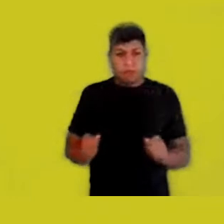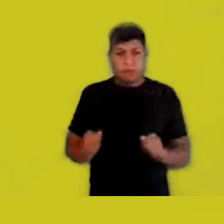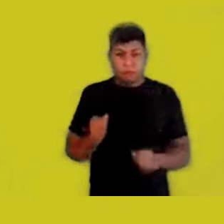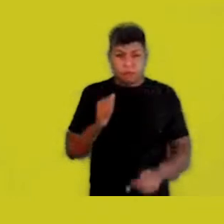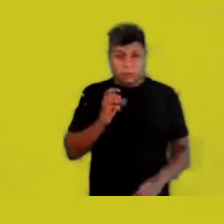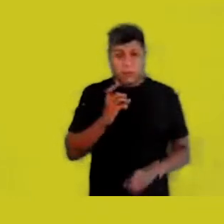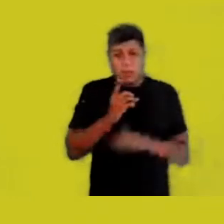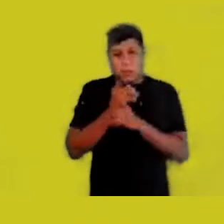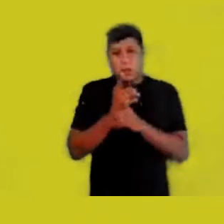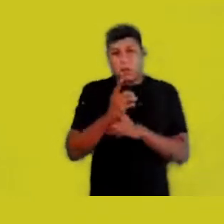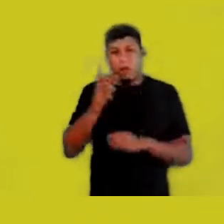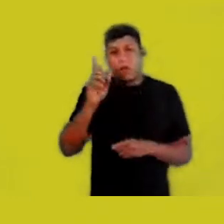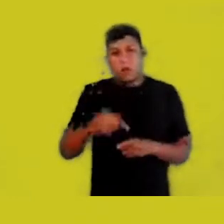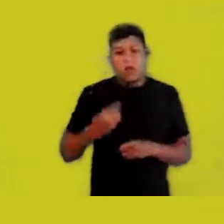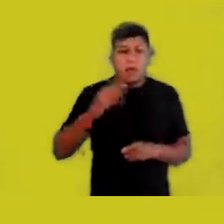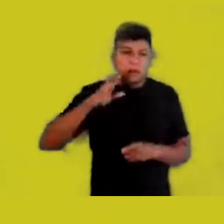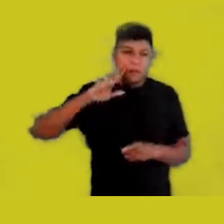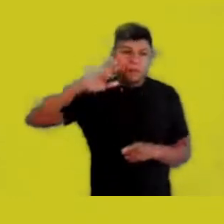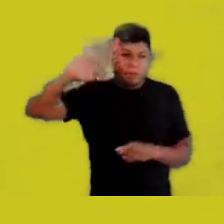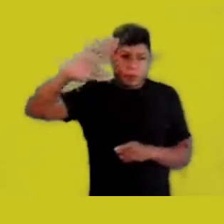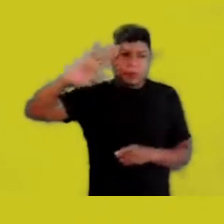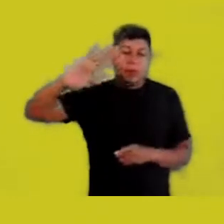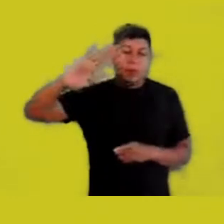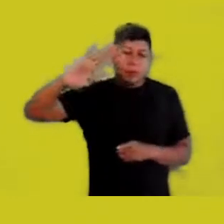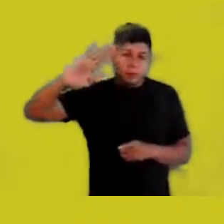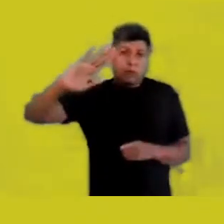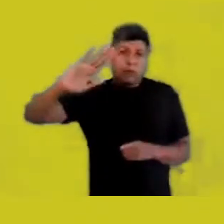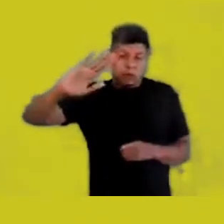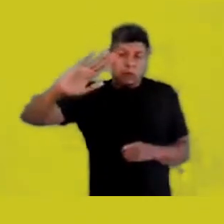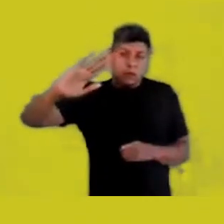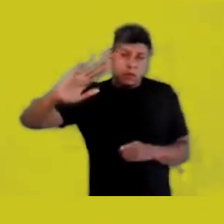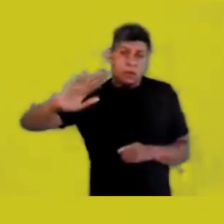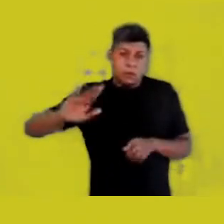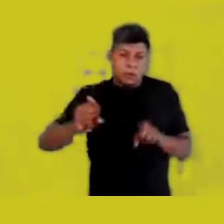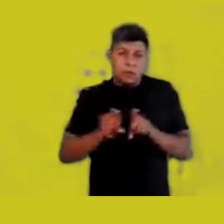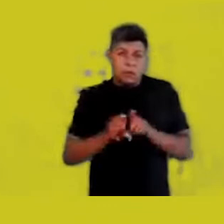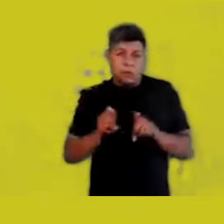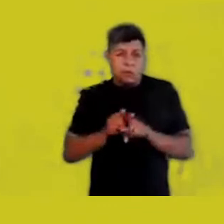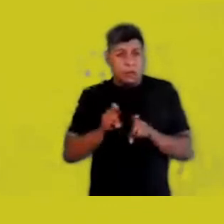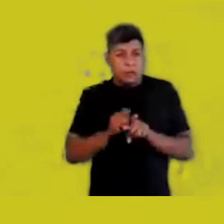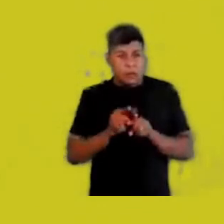is the fundamental task at hand, the decolonizing task par excellence,